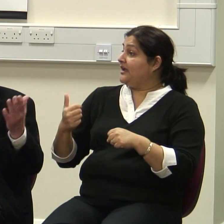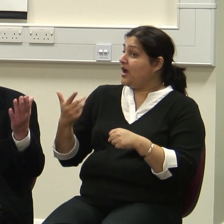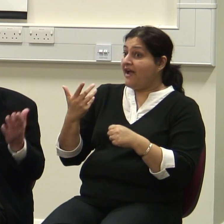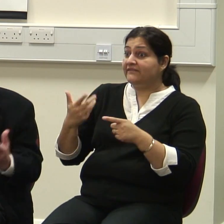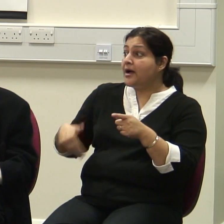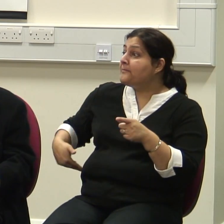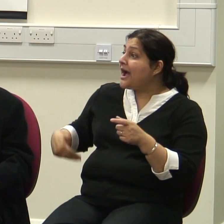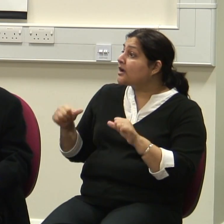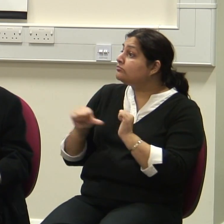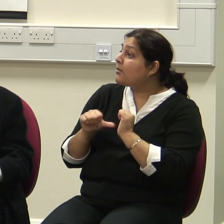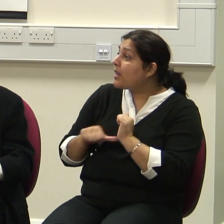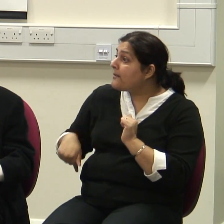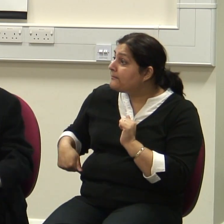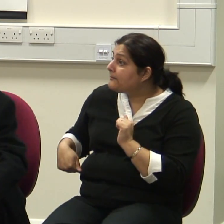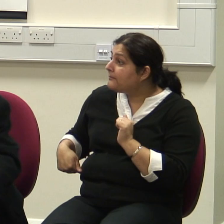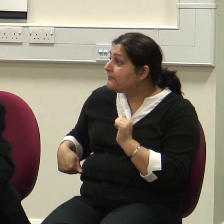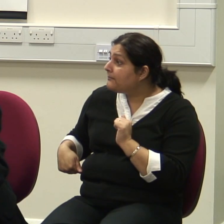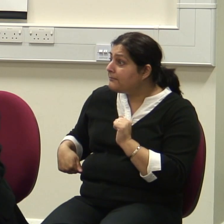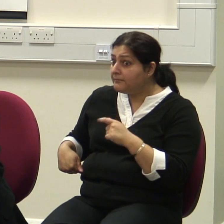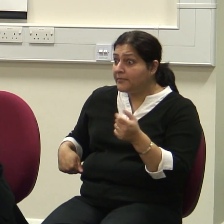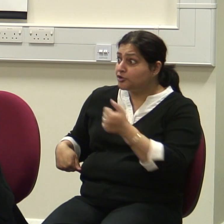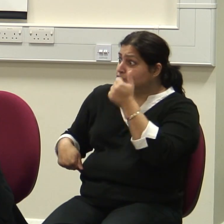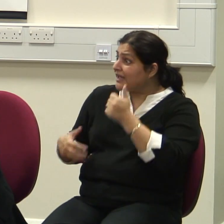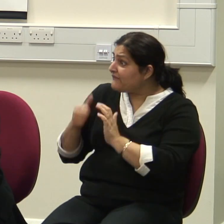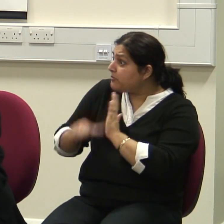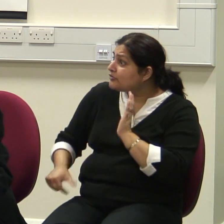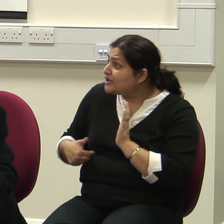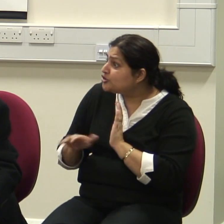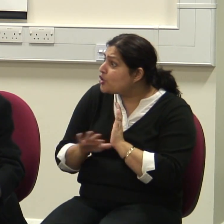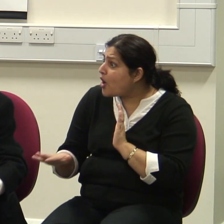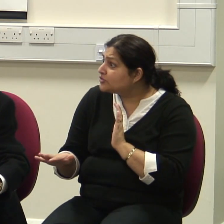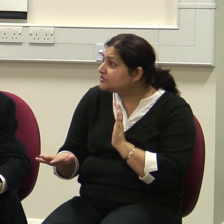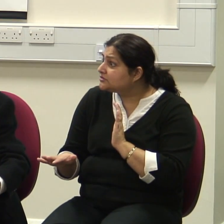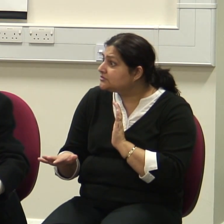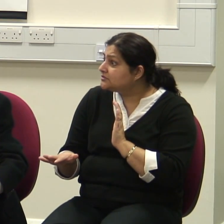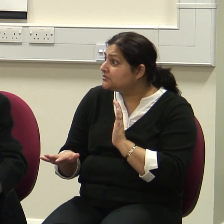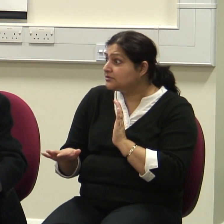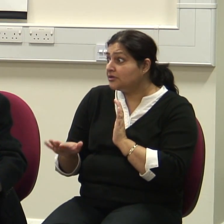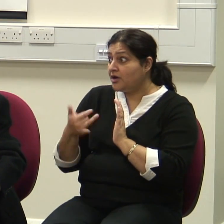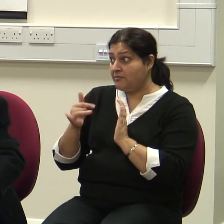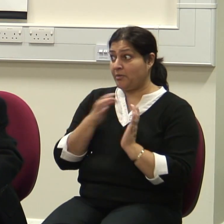you be given an operation for it or not? And your life can depend on it. Because maybe